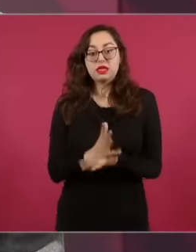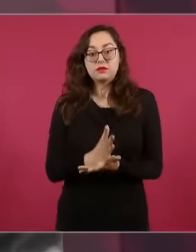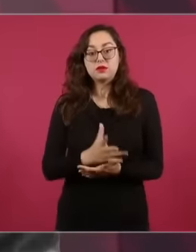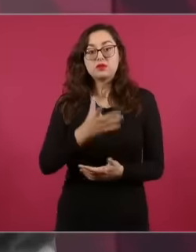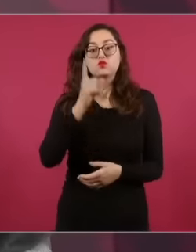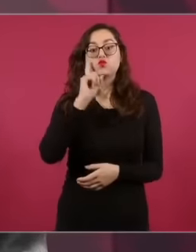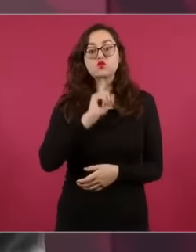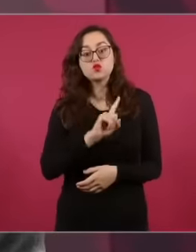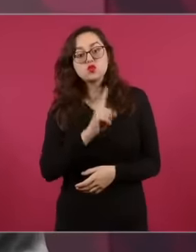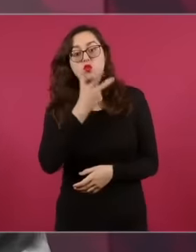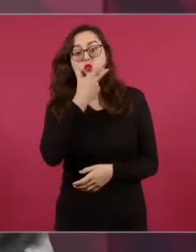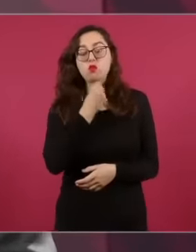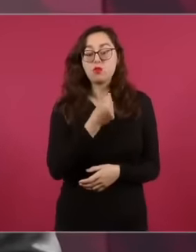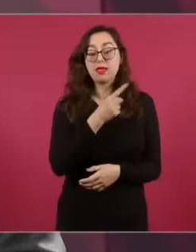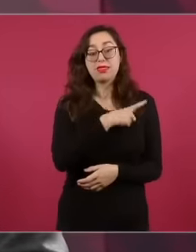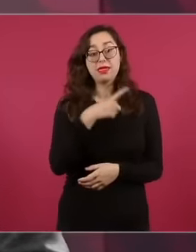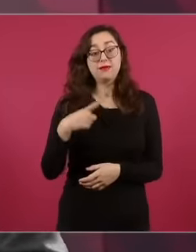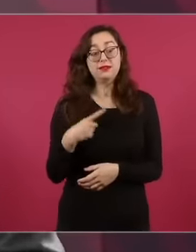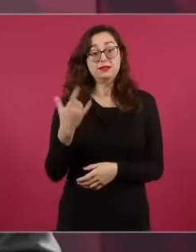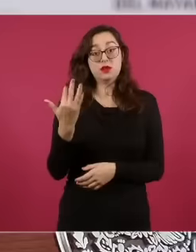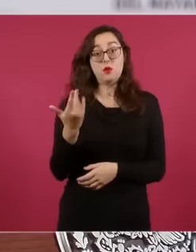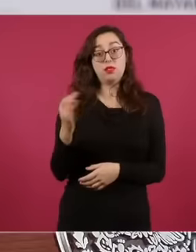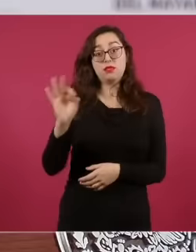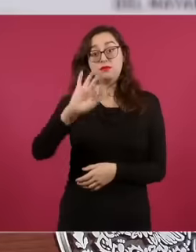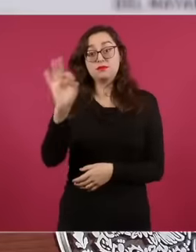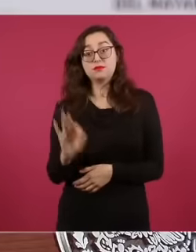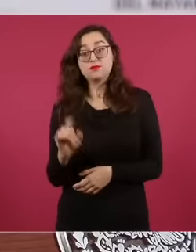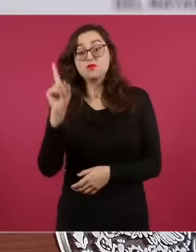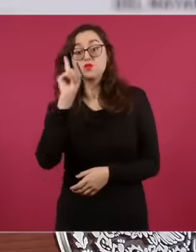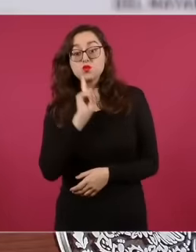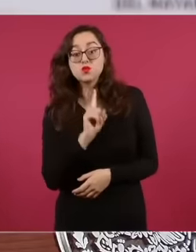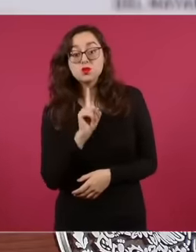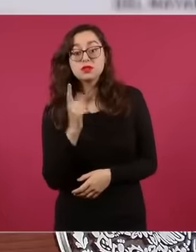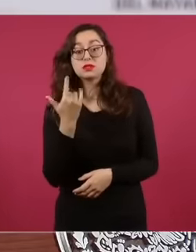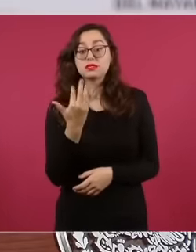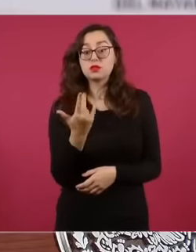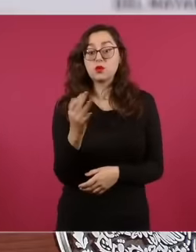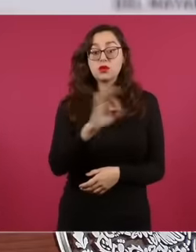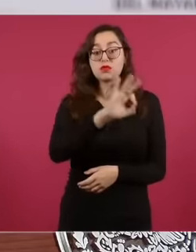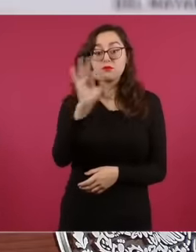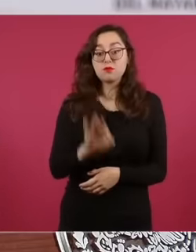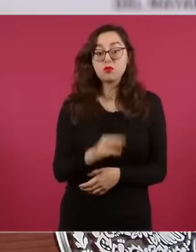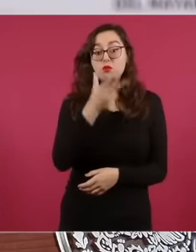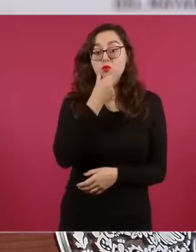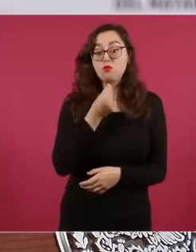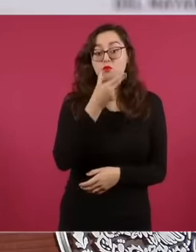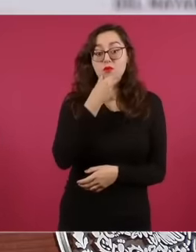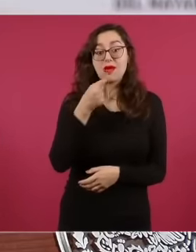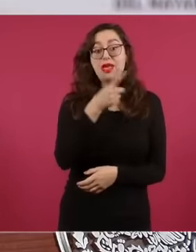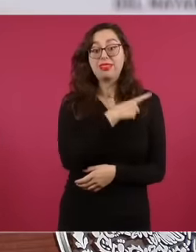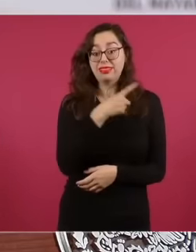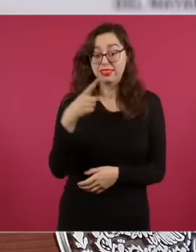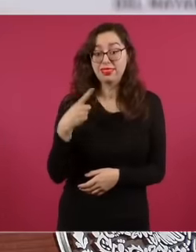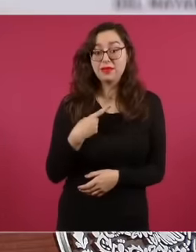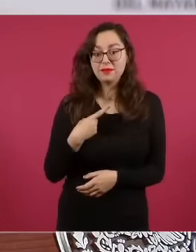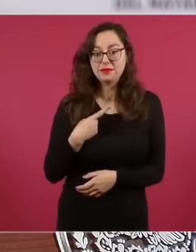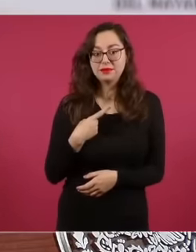because half have to be women and half men, so there will be